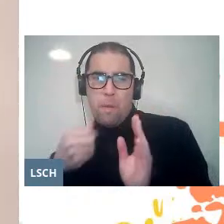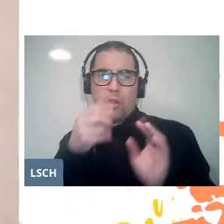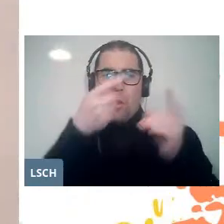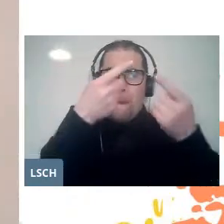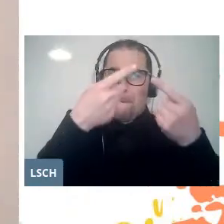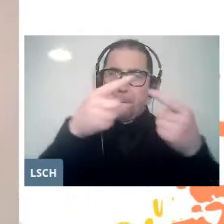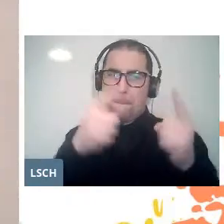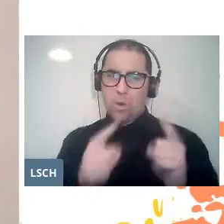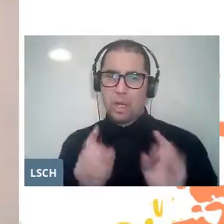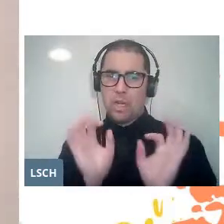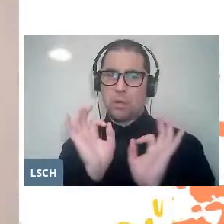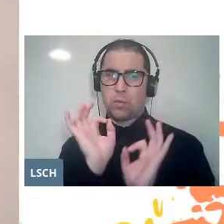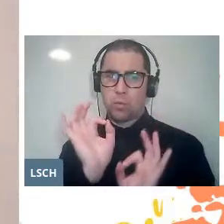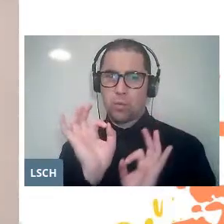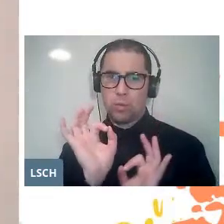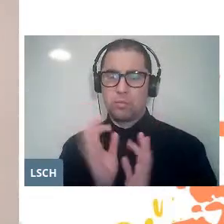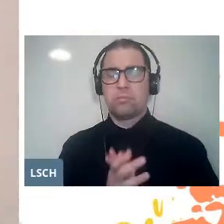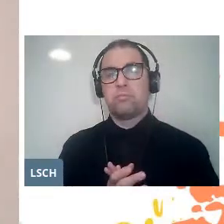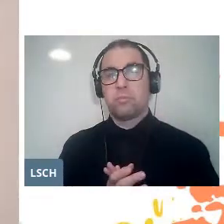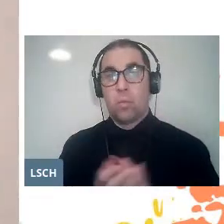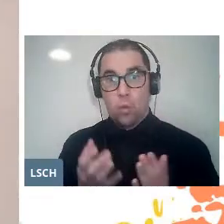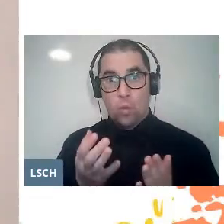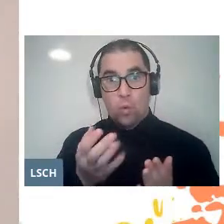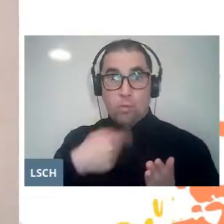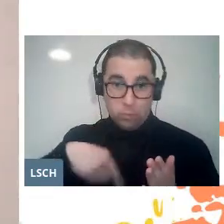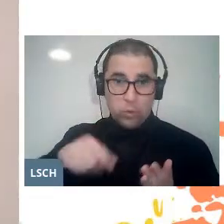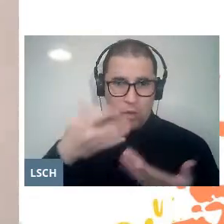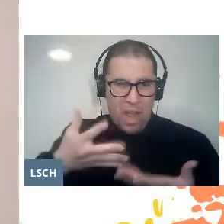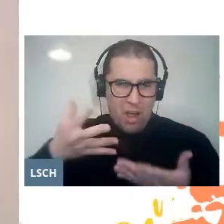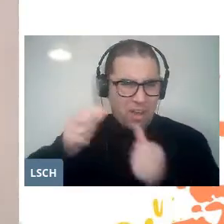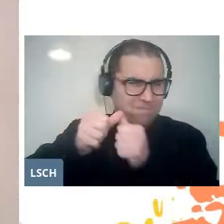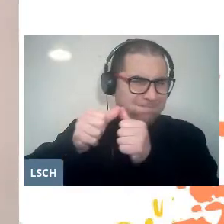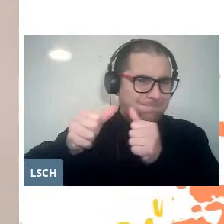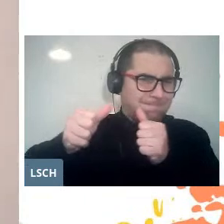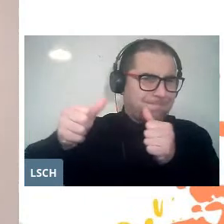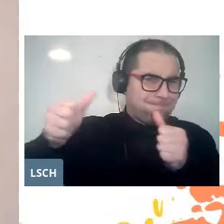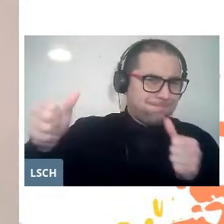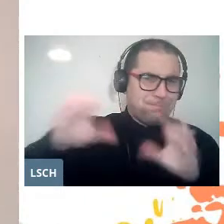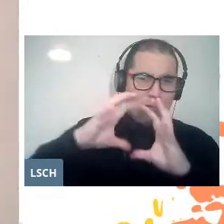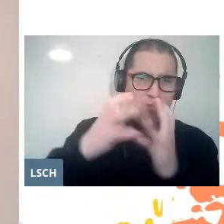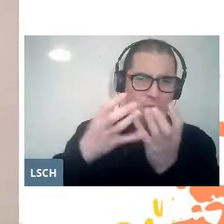We are a little far from that worldview, certainly,